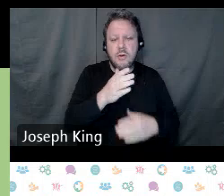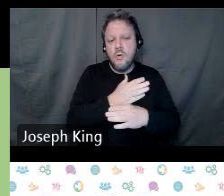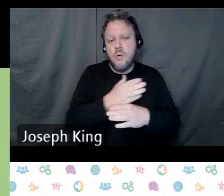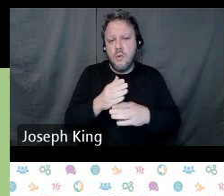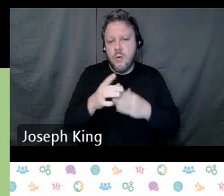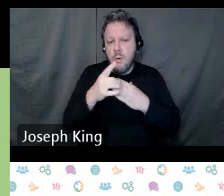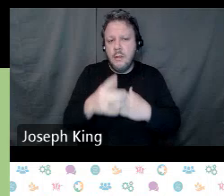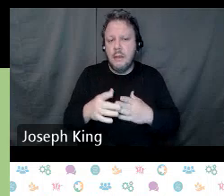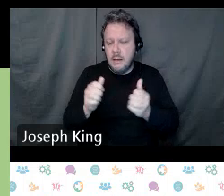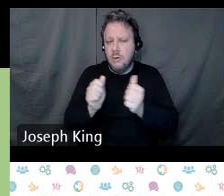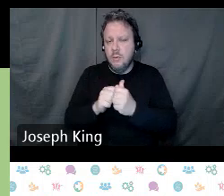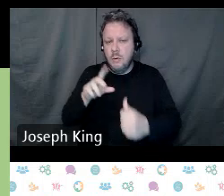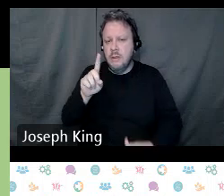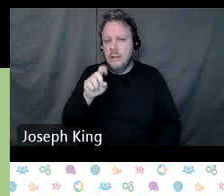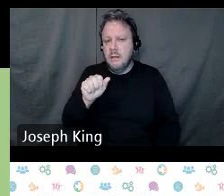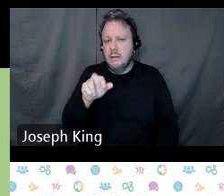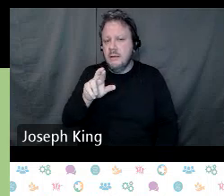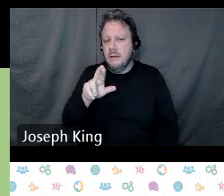lead here with my friend Darrell.